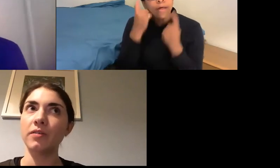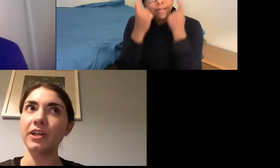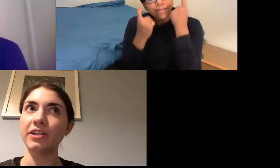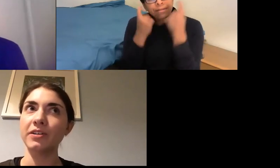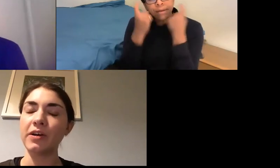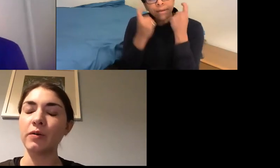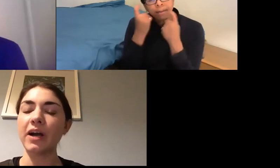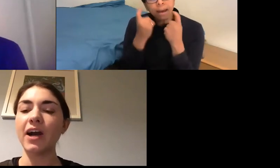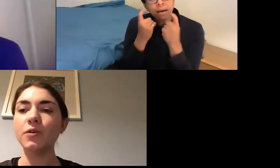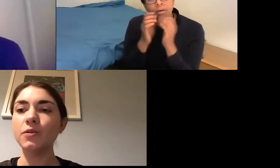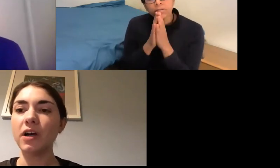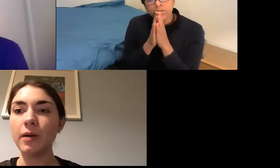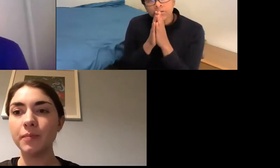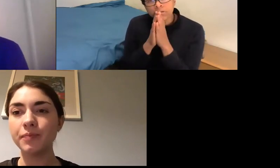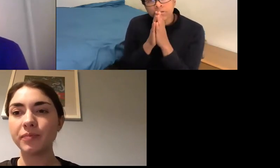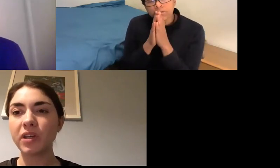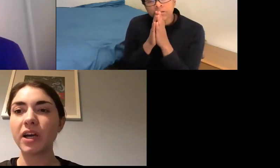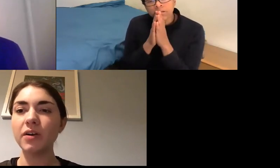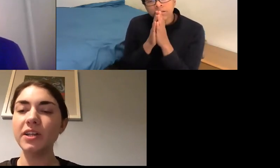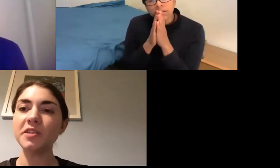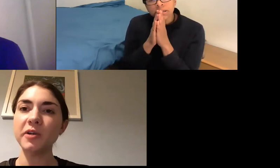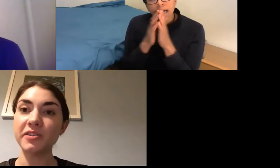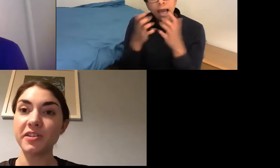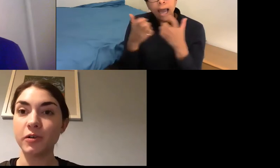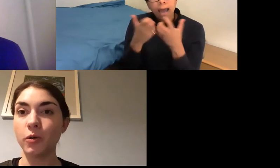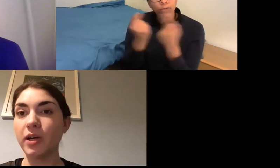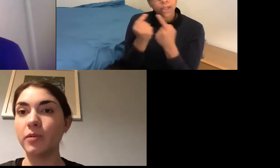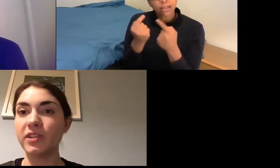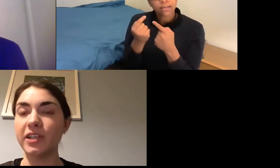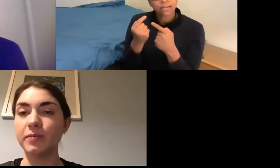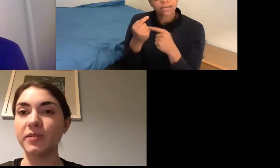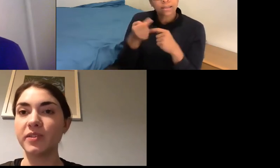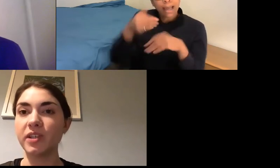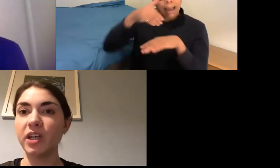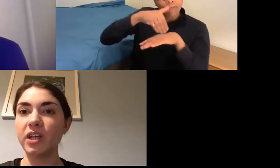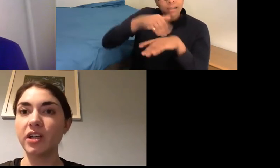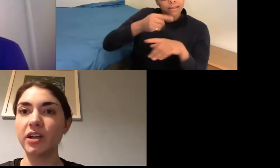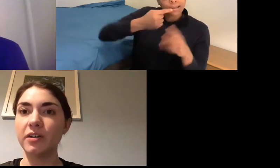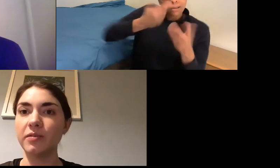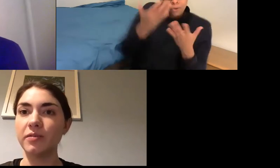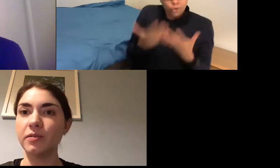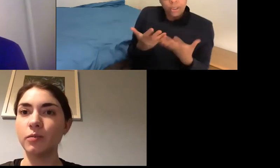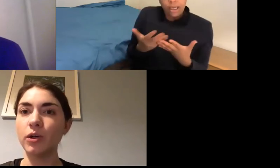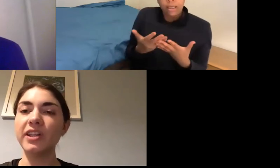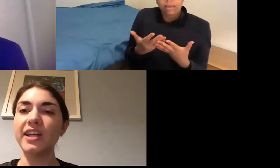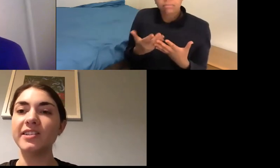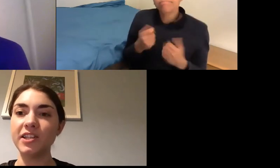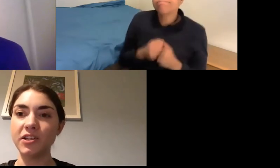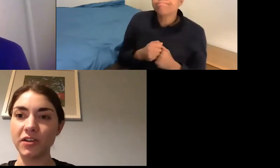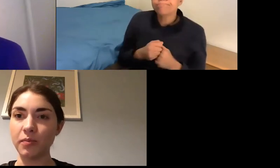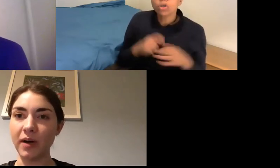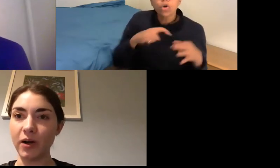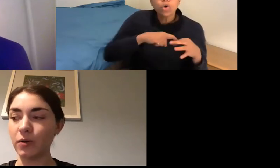I think, how, how can the experiences of queer Muslims kind of, what can they teach us about